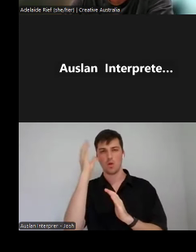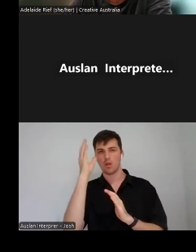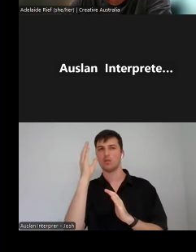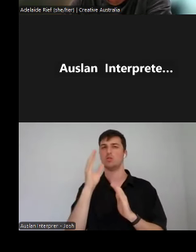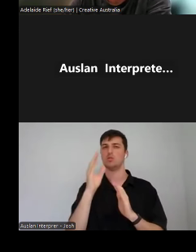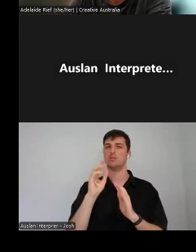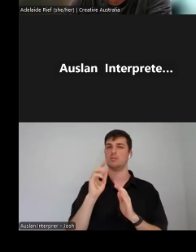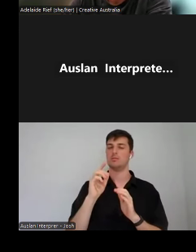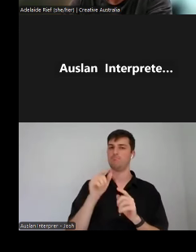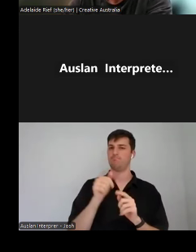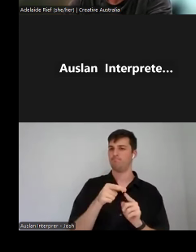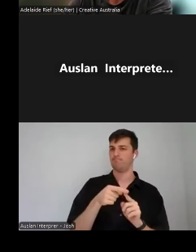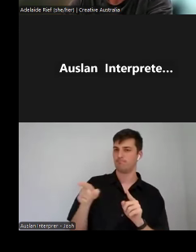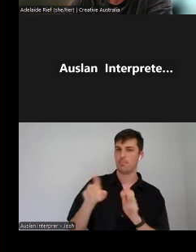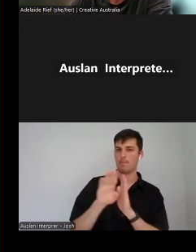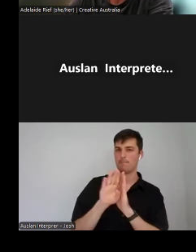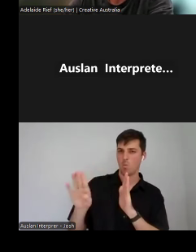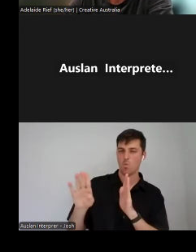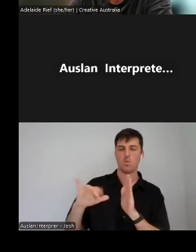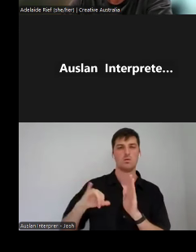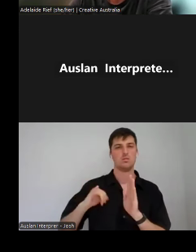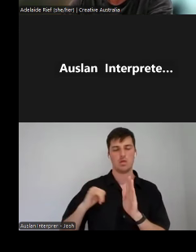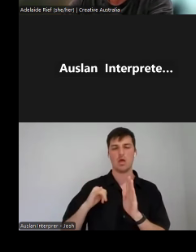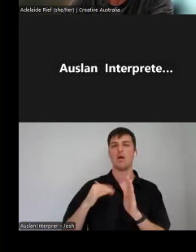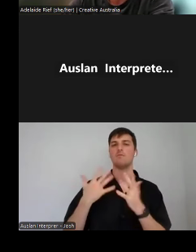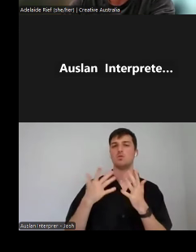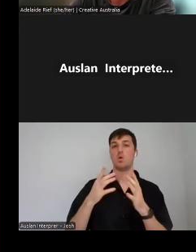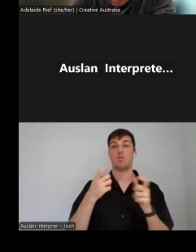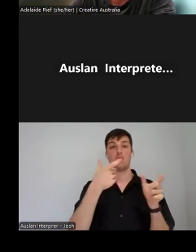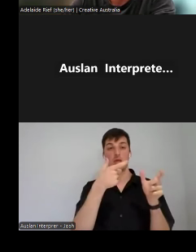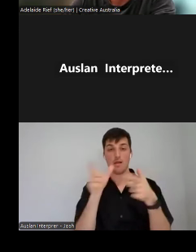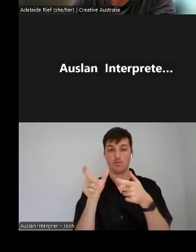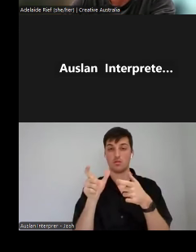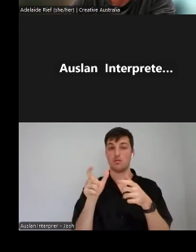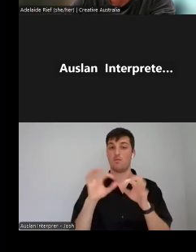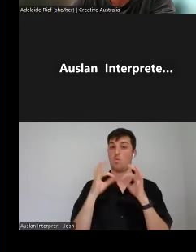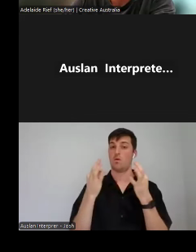key staff members so that the governance of your organisation can really support your strategic